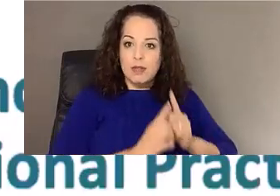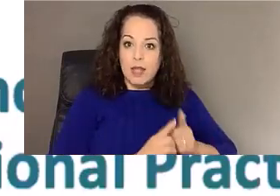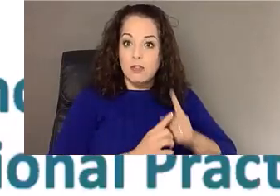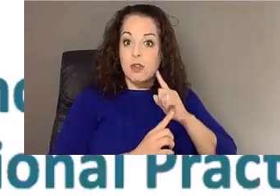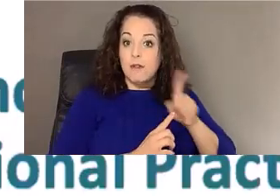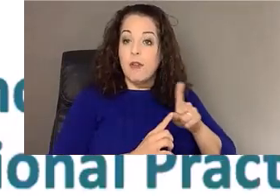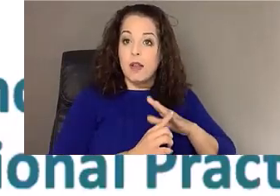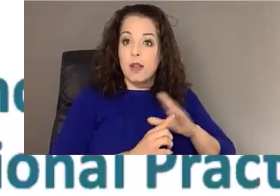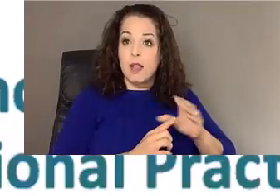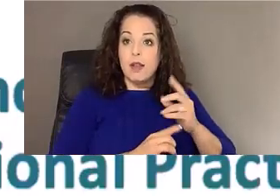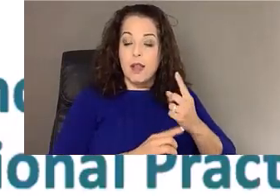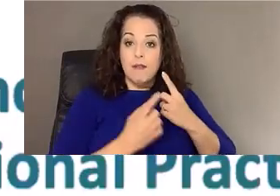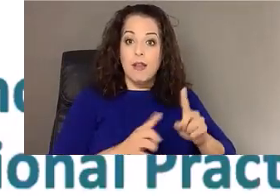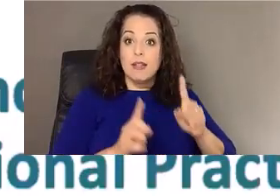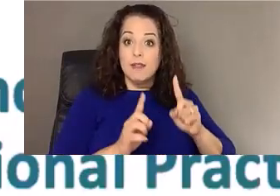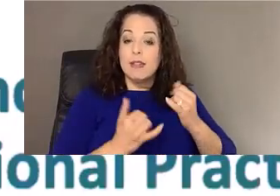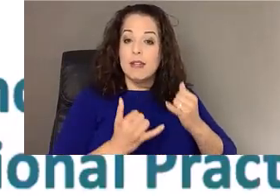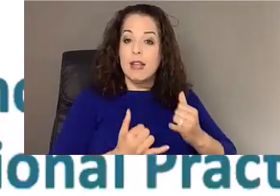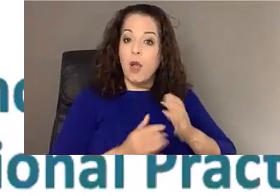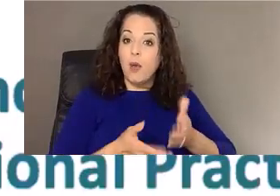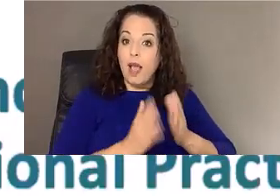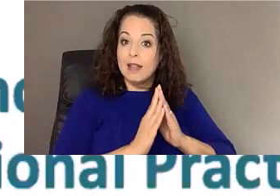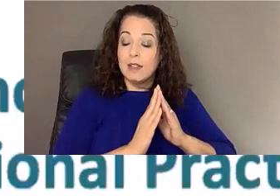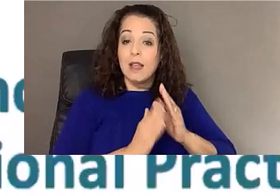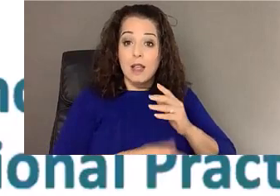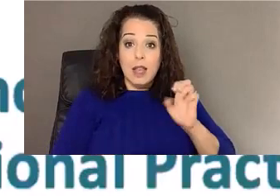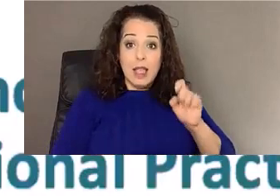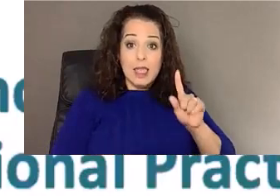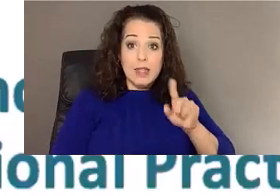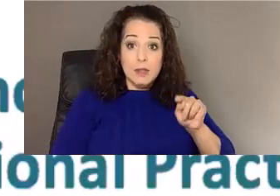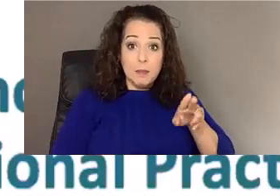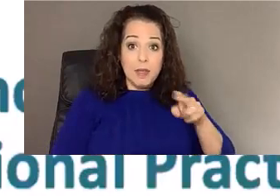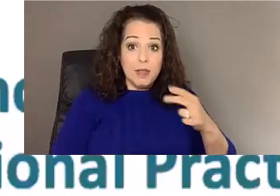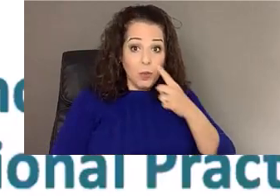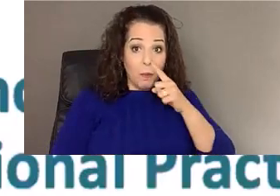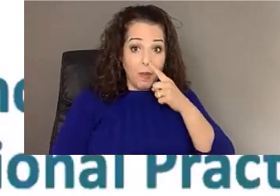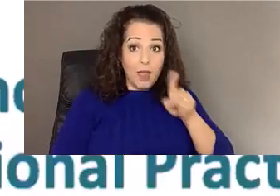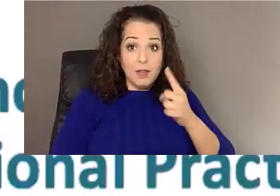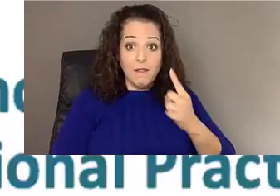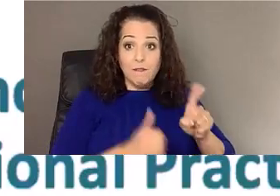So Elizabeth, can you please post the first question poll,